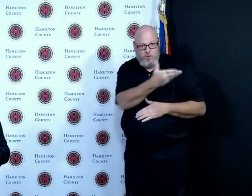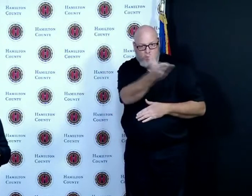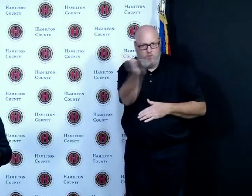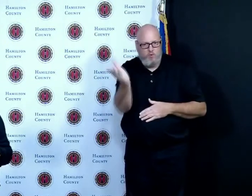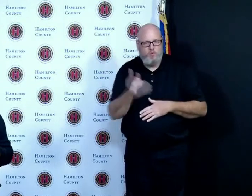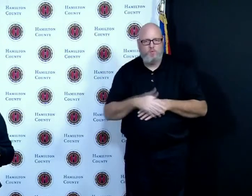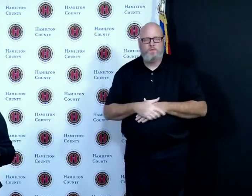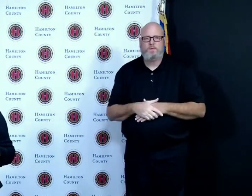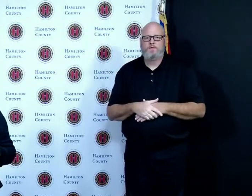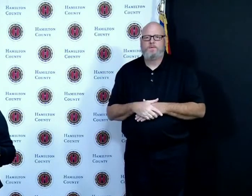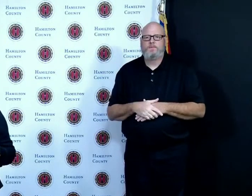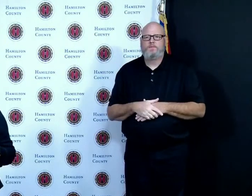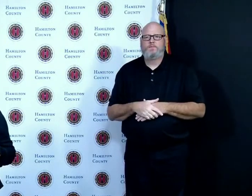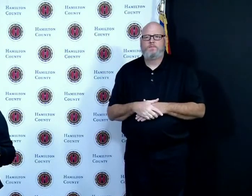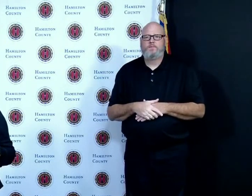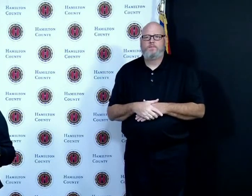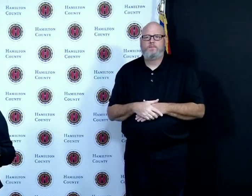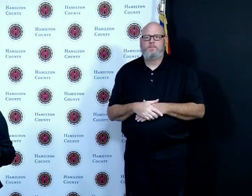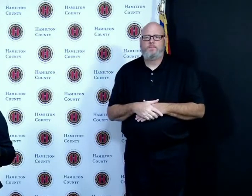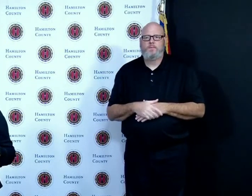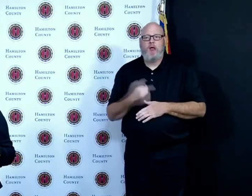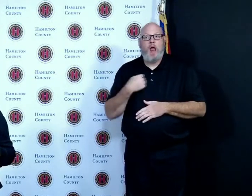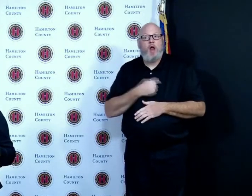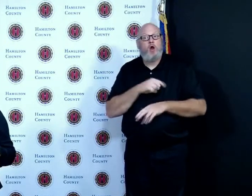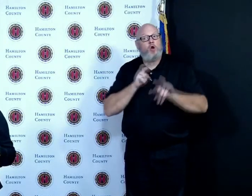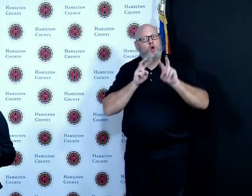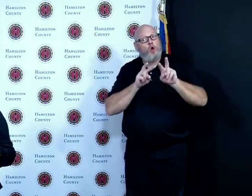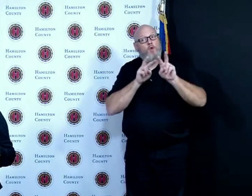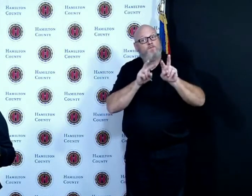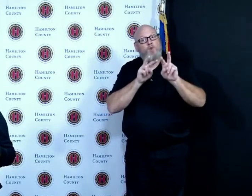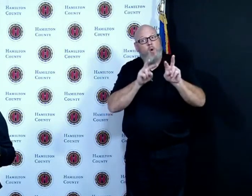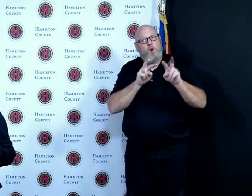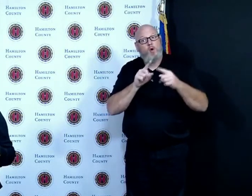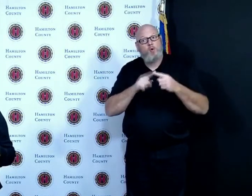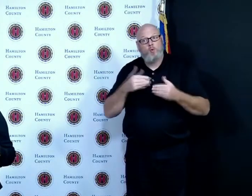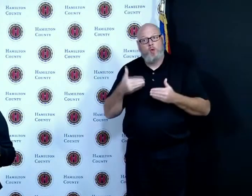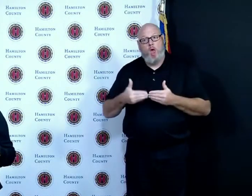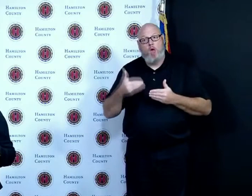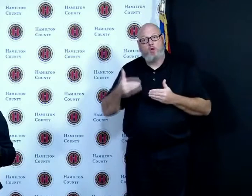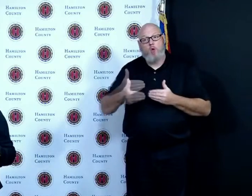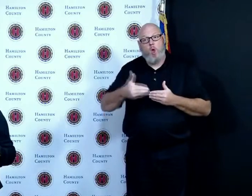Super Bowl Sunday what are your suggestions for handling the upcoming holiday